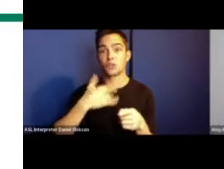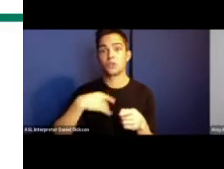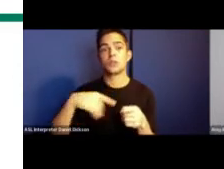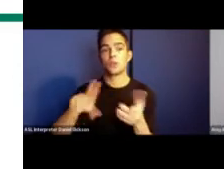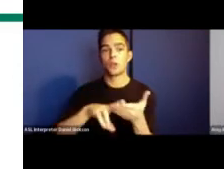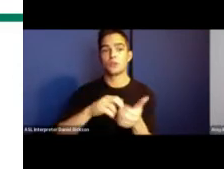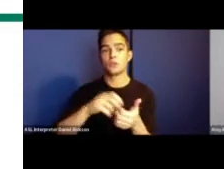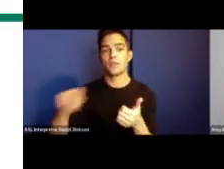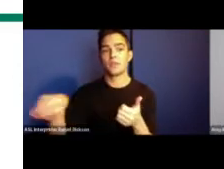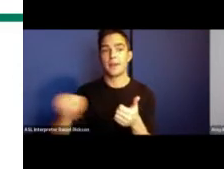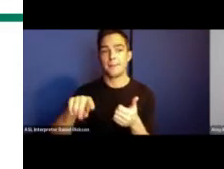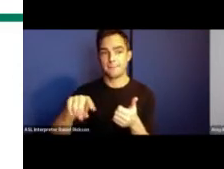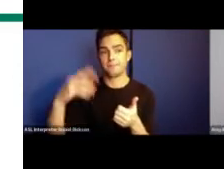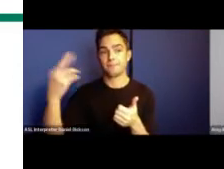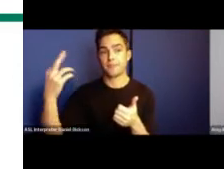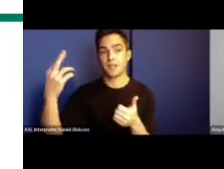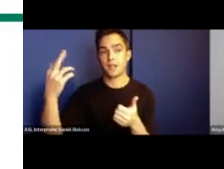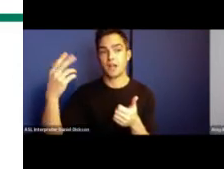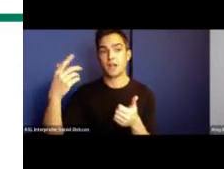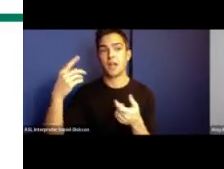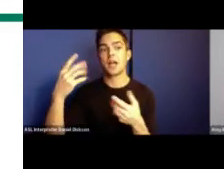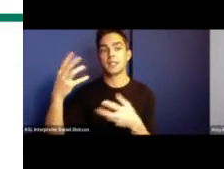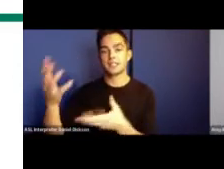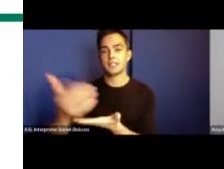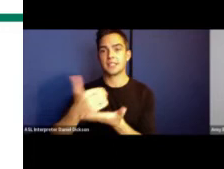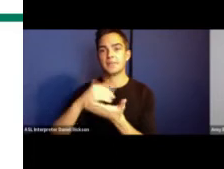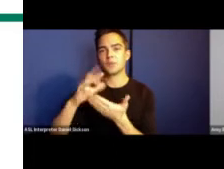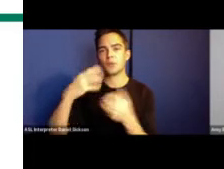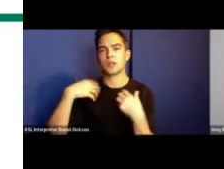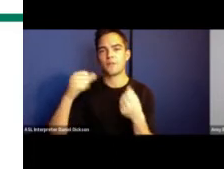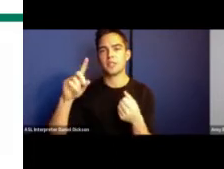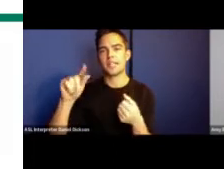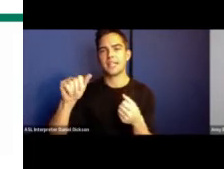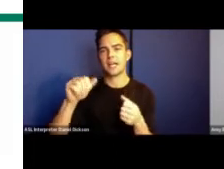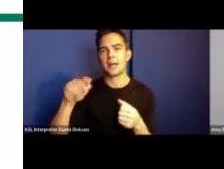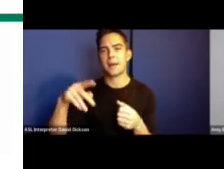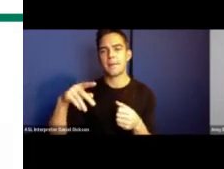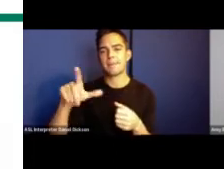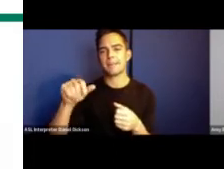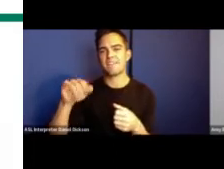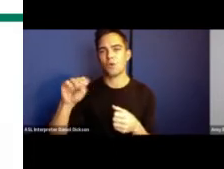to get the recovery data platform. We are providing this